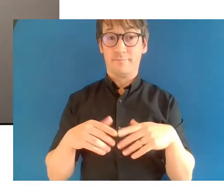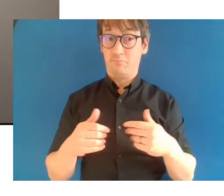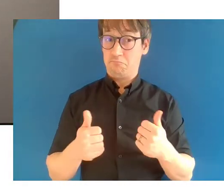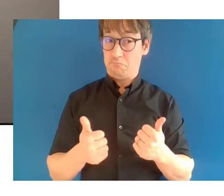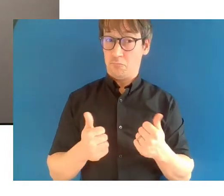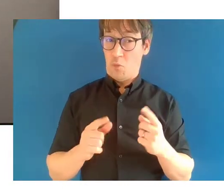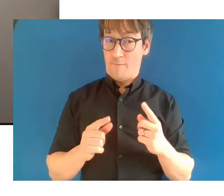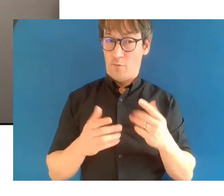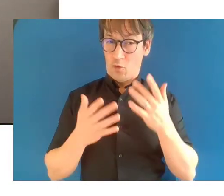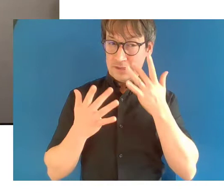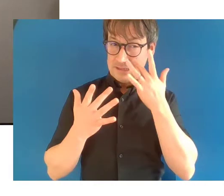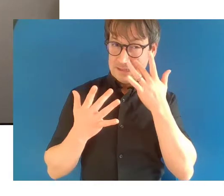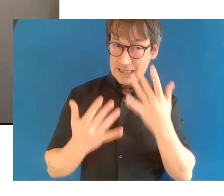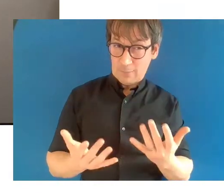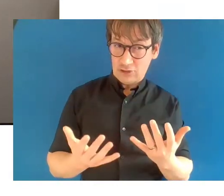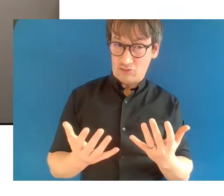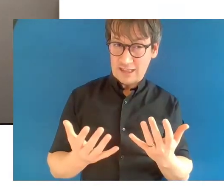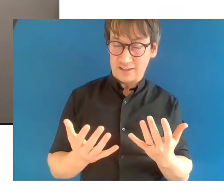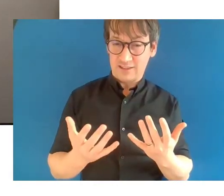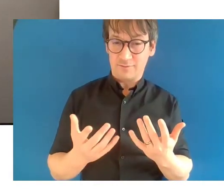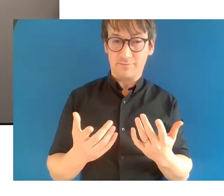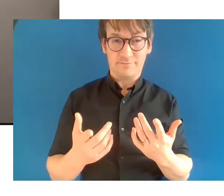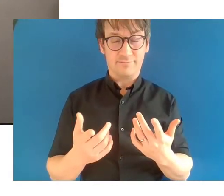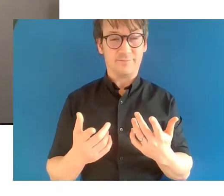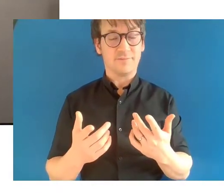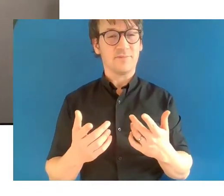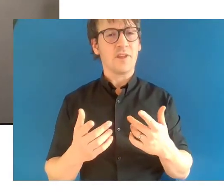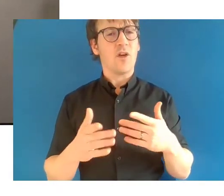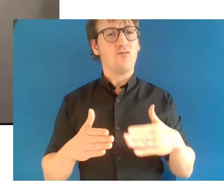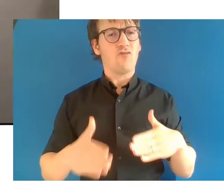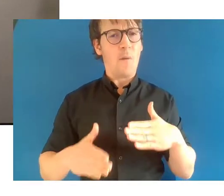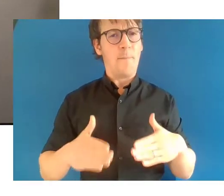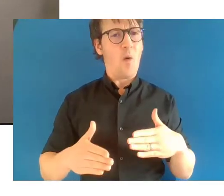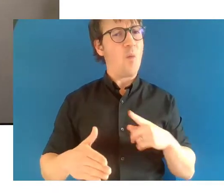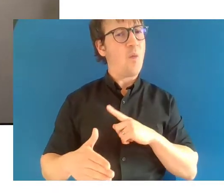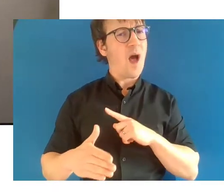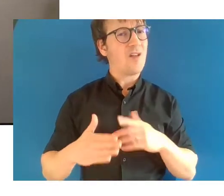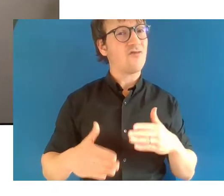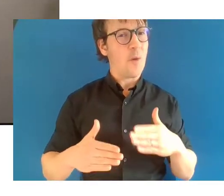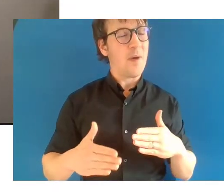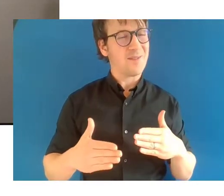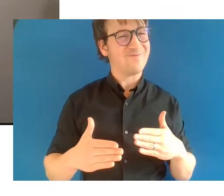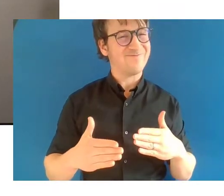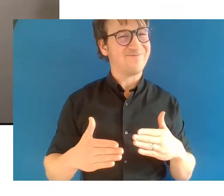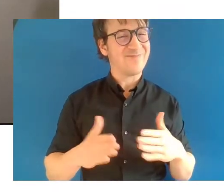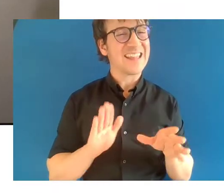Actually this is a good demonstration of what makes this telepresence robot a robot.